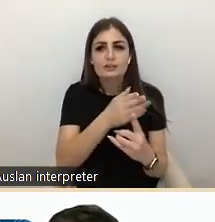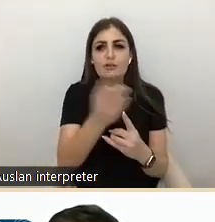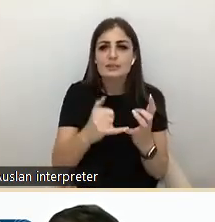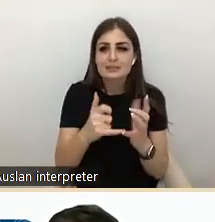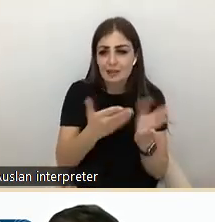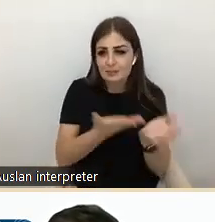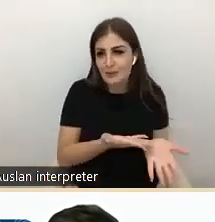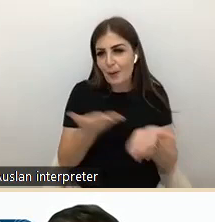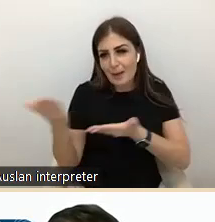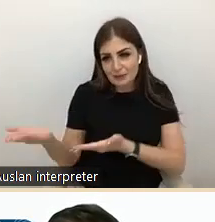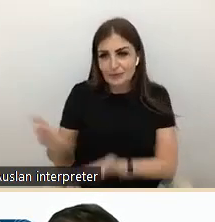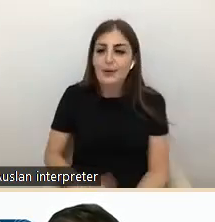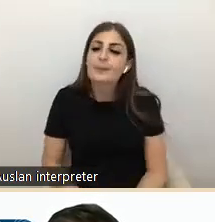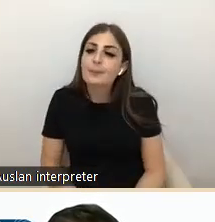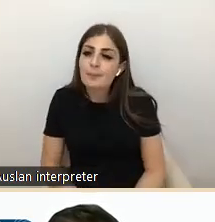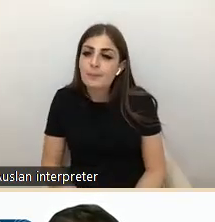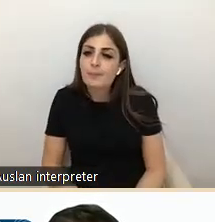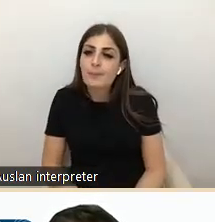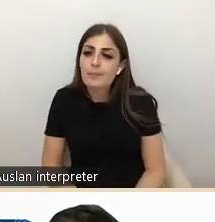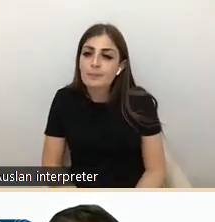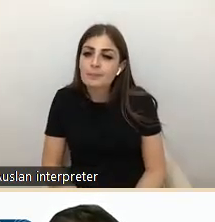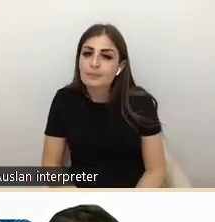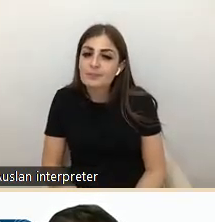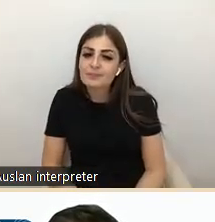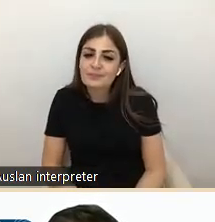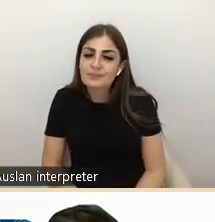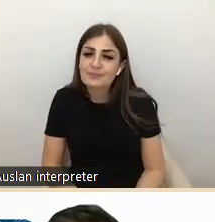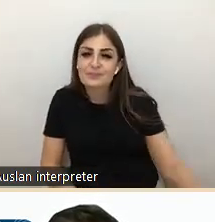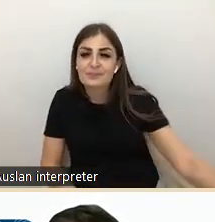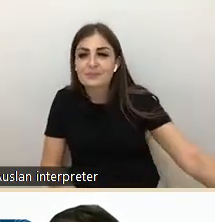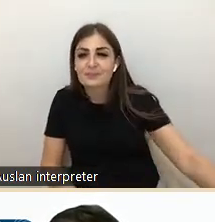I might pass on to Sam.